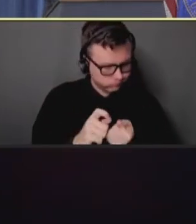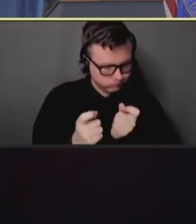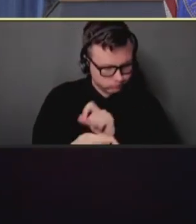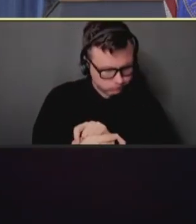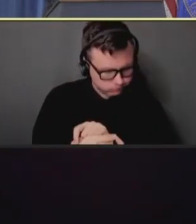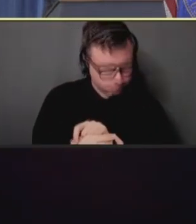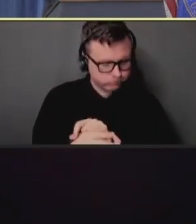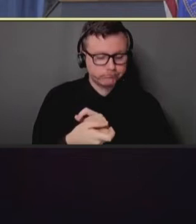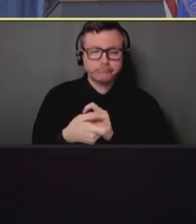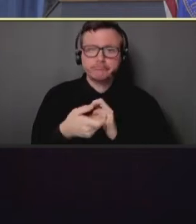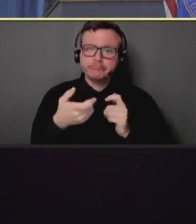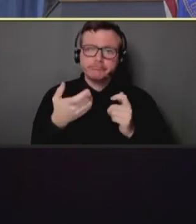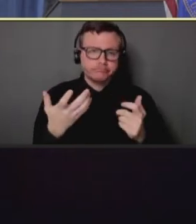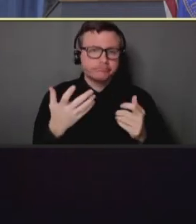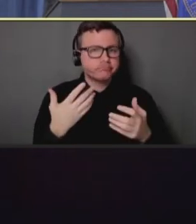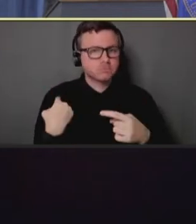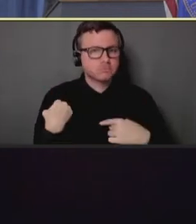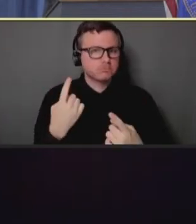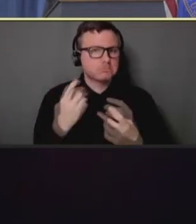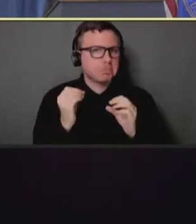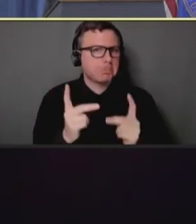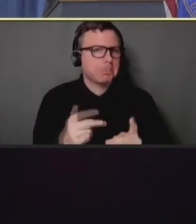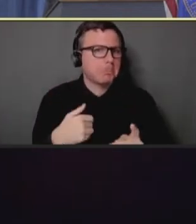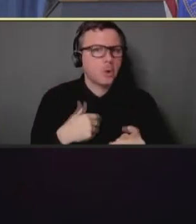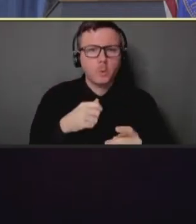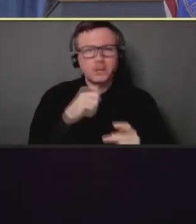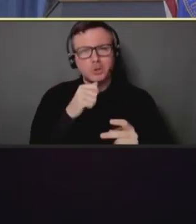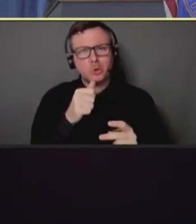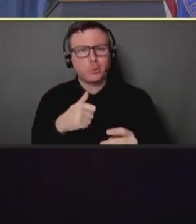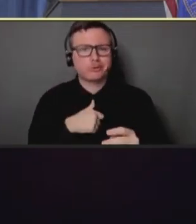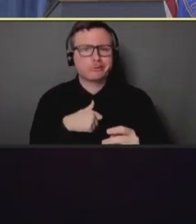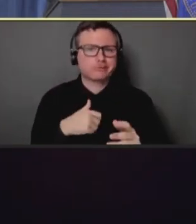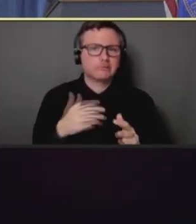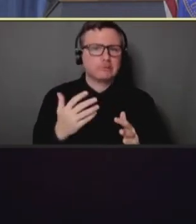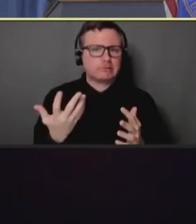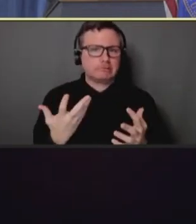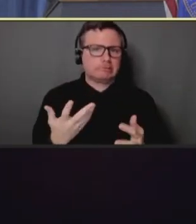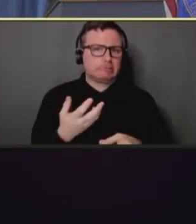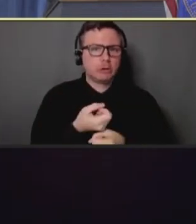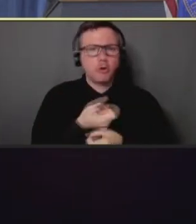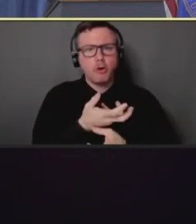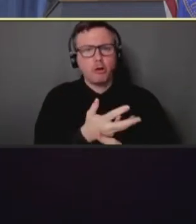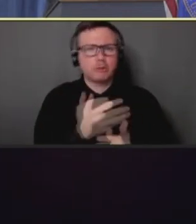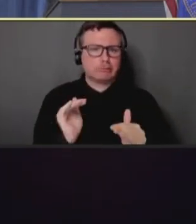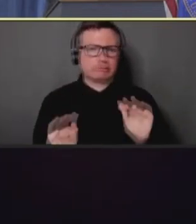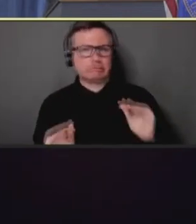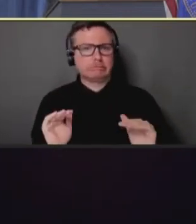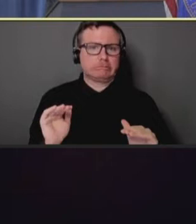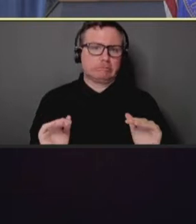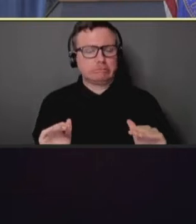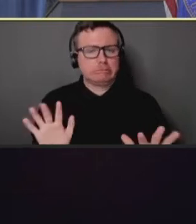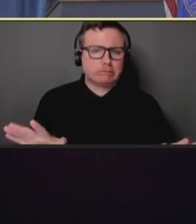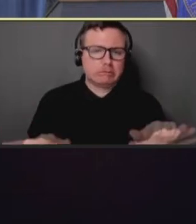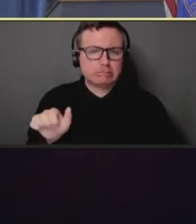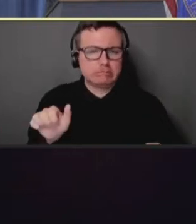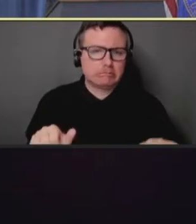we're doing okay on an overall basis, we don't want to rock the boat. What would happen if we made a change, stop using the oral vaccine, went back to the injected